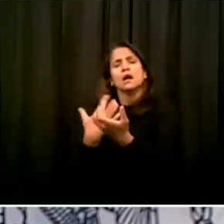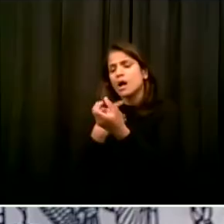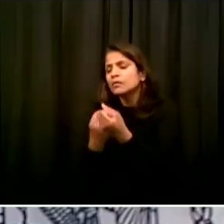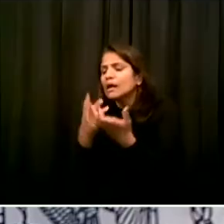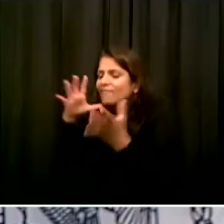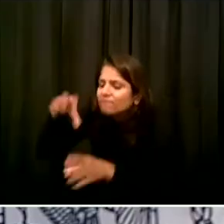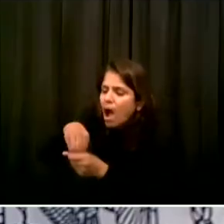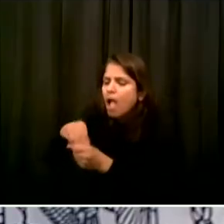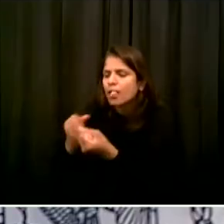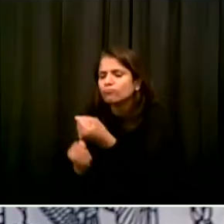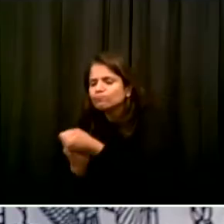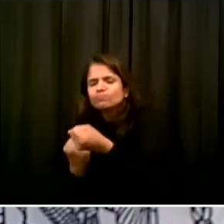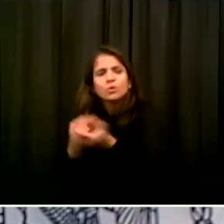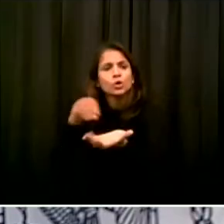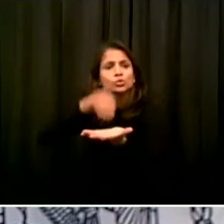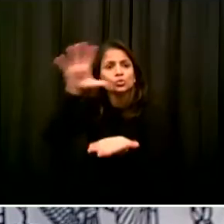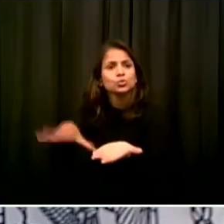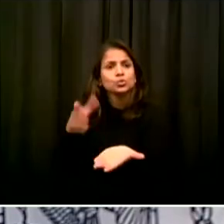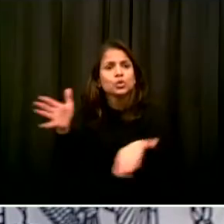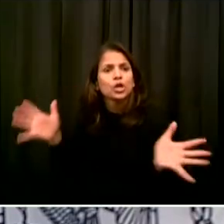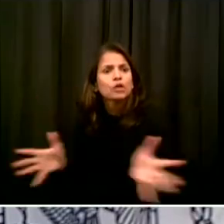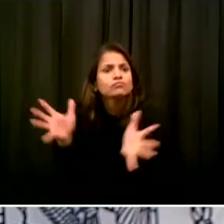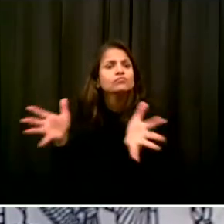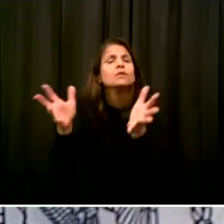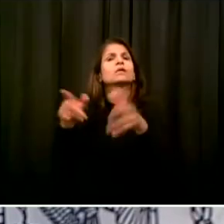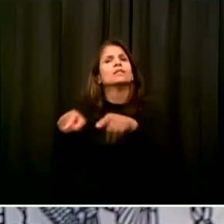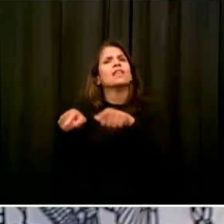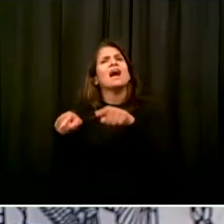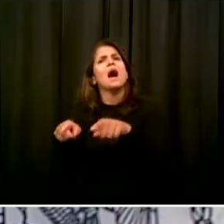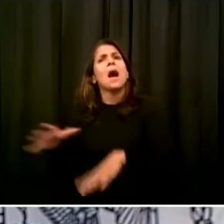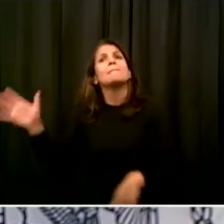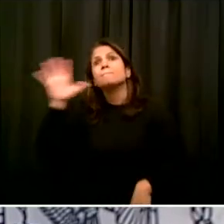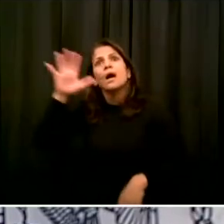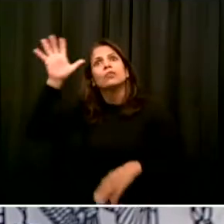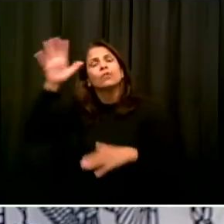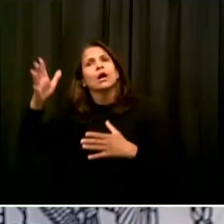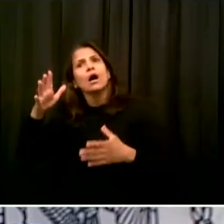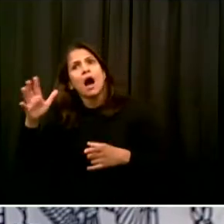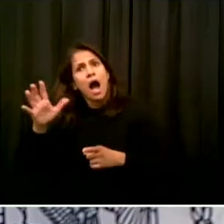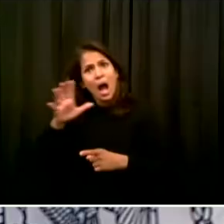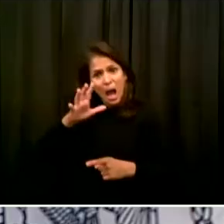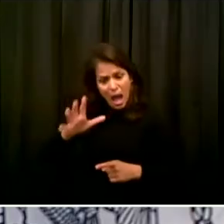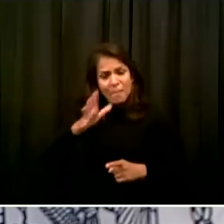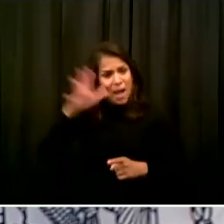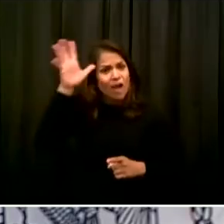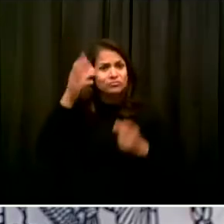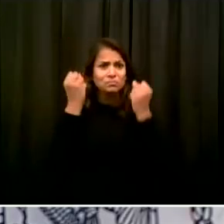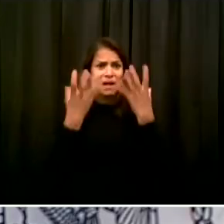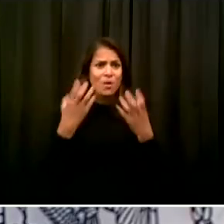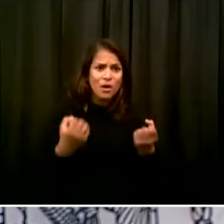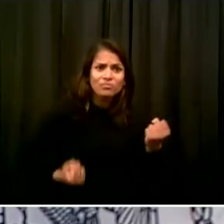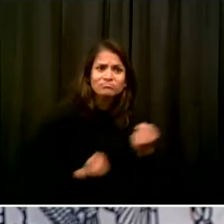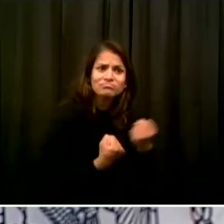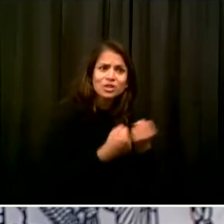IT JUST MAKES A HUGE DIFFERENCE.